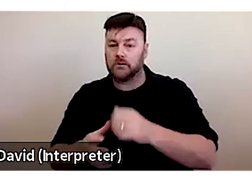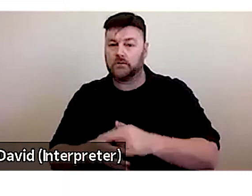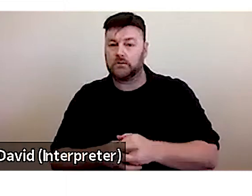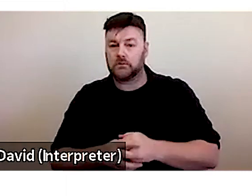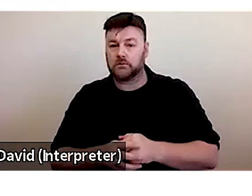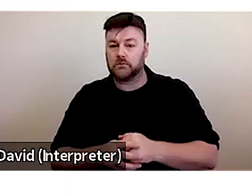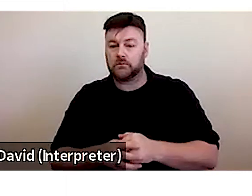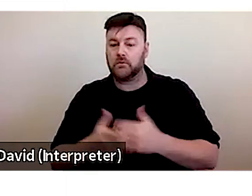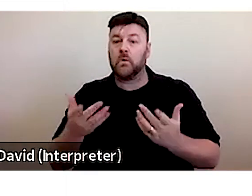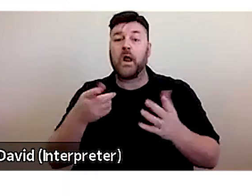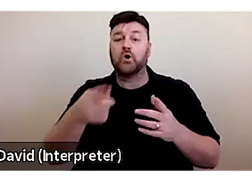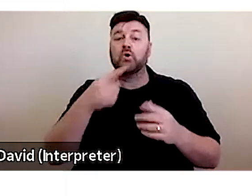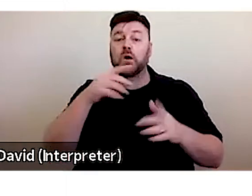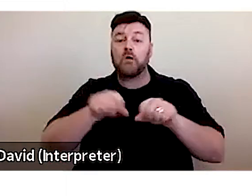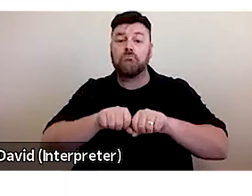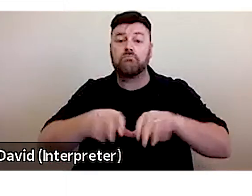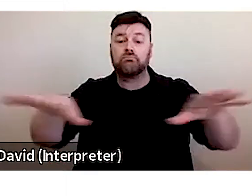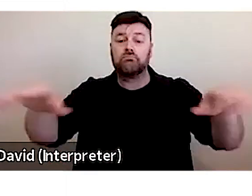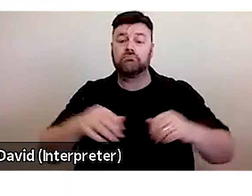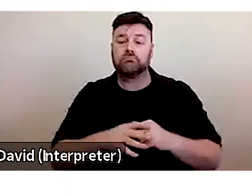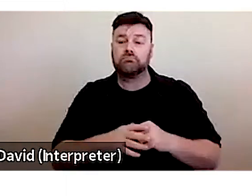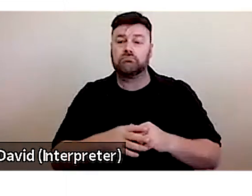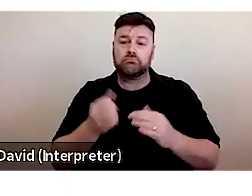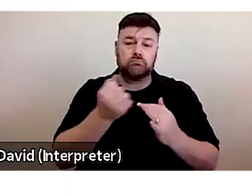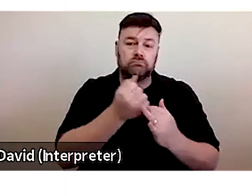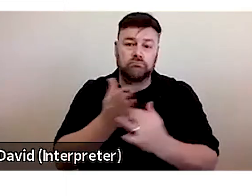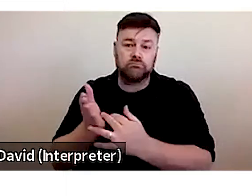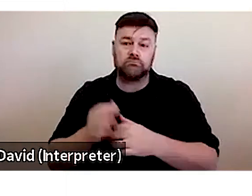your arts things through your library.